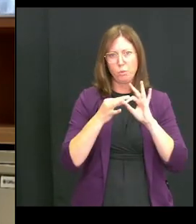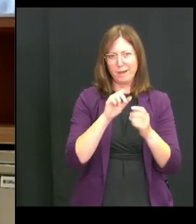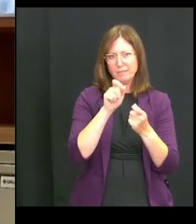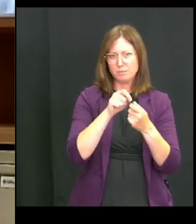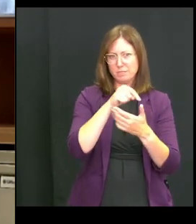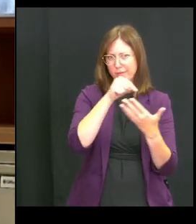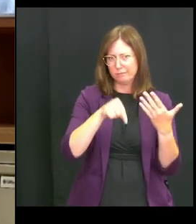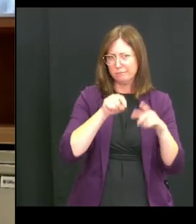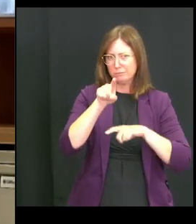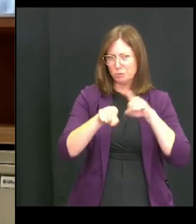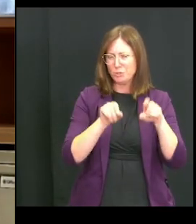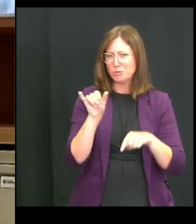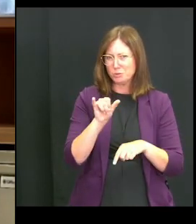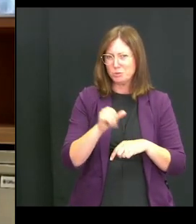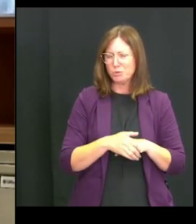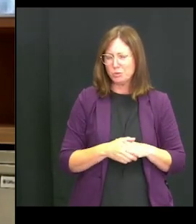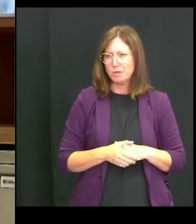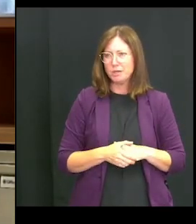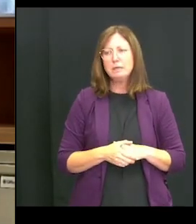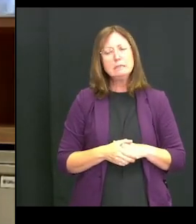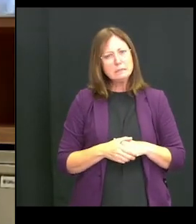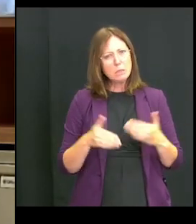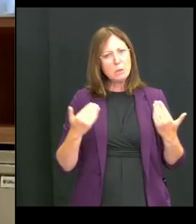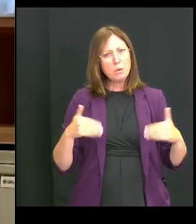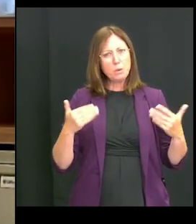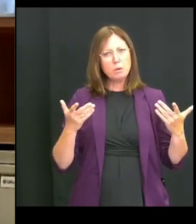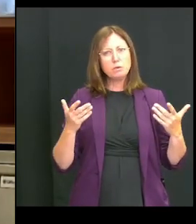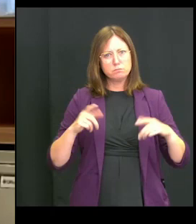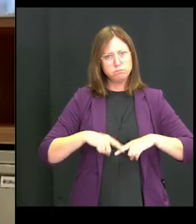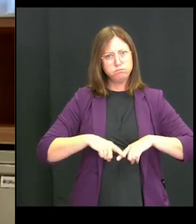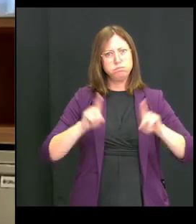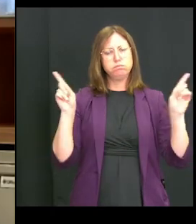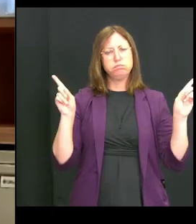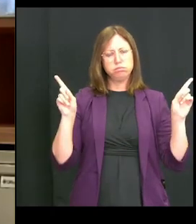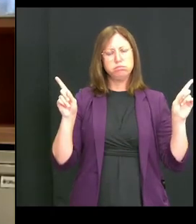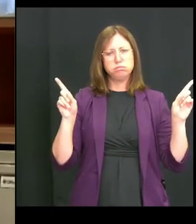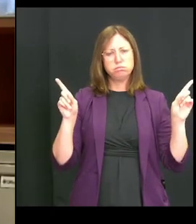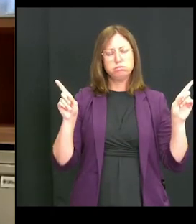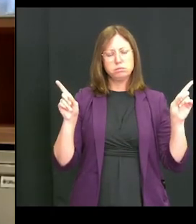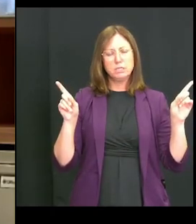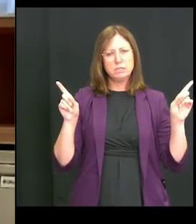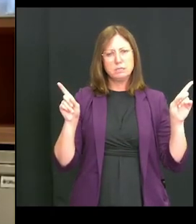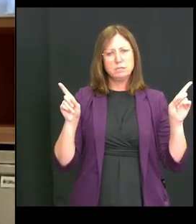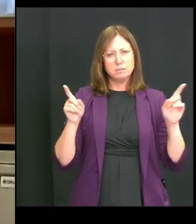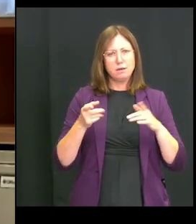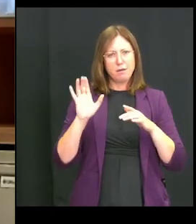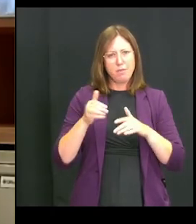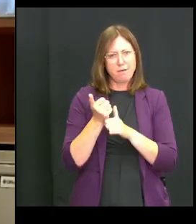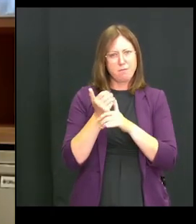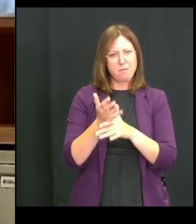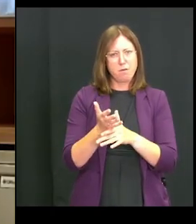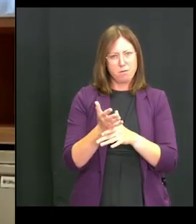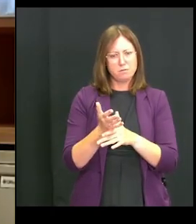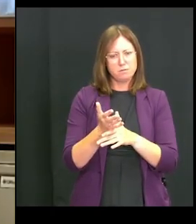So these are big differences, and they are likely drivers of the tendency to